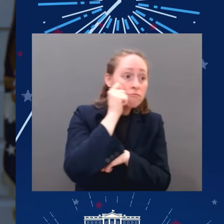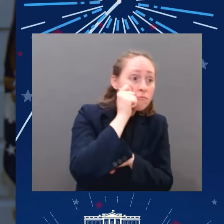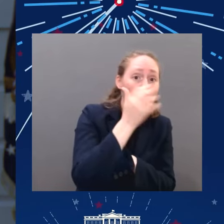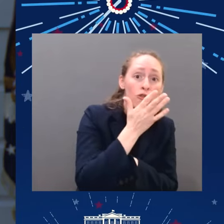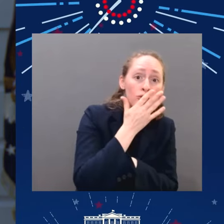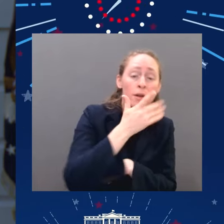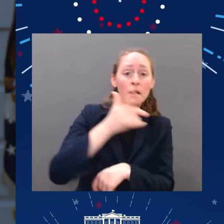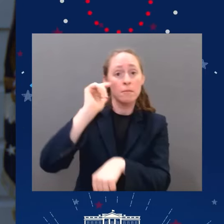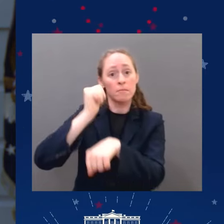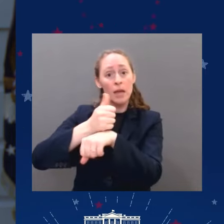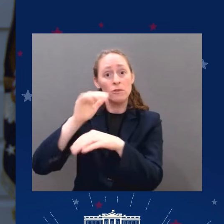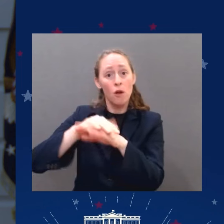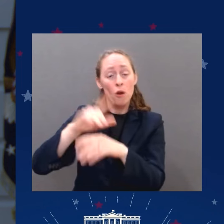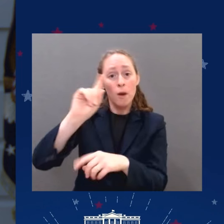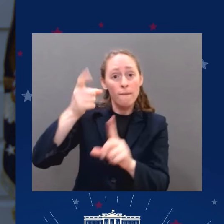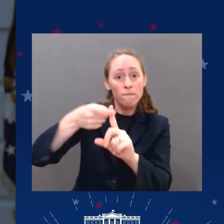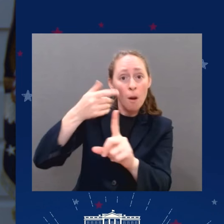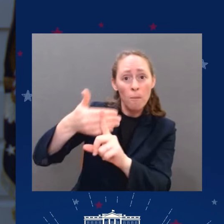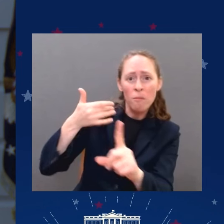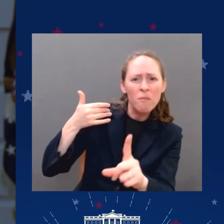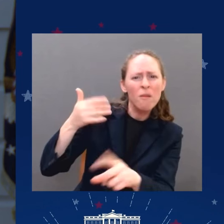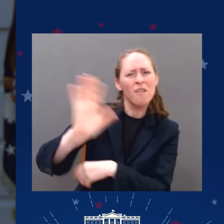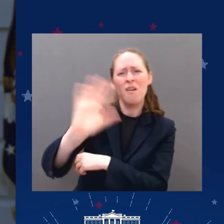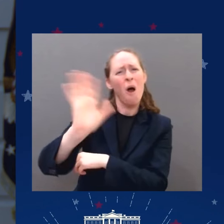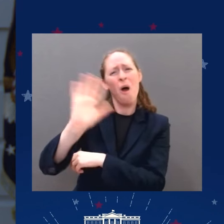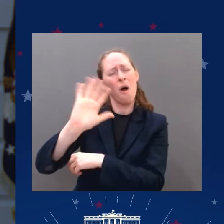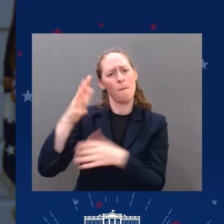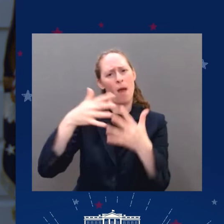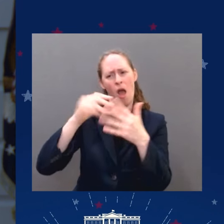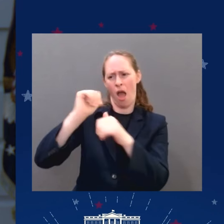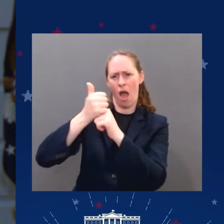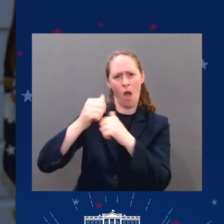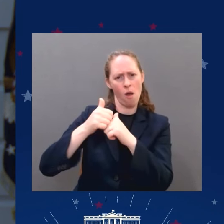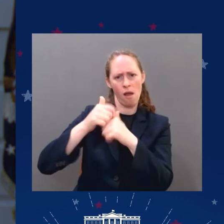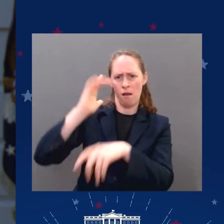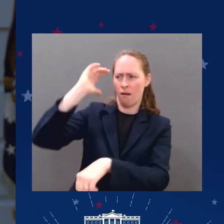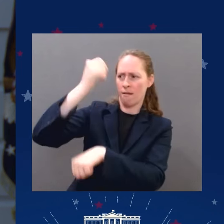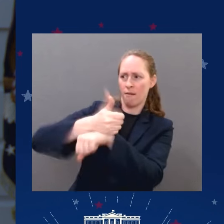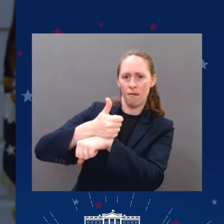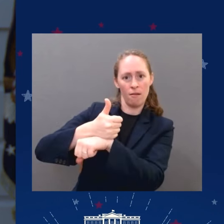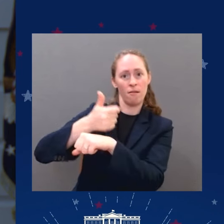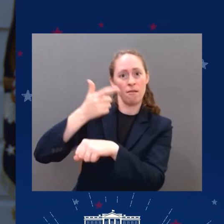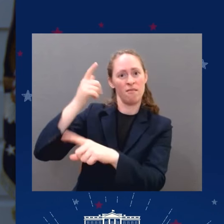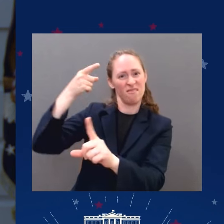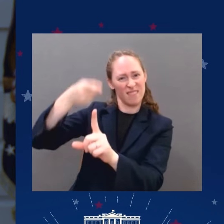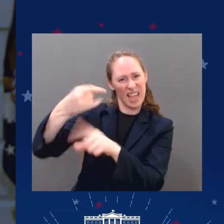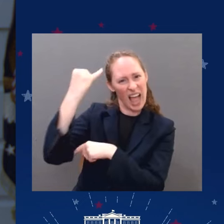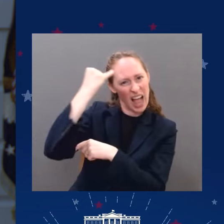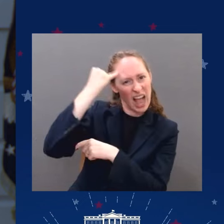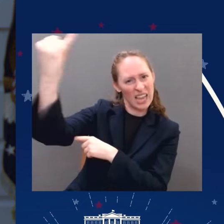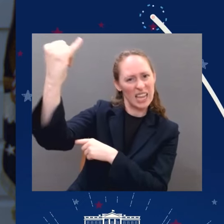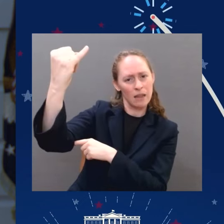to protect the vulnerable, to check those with power, and to guarantee the pursuit of justice.